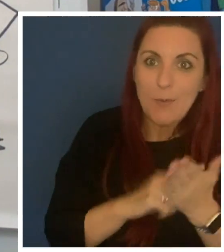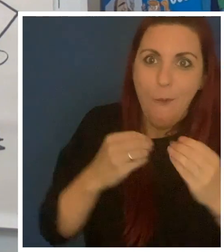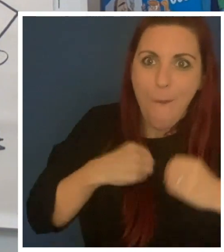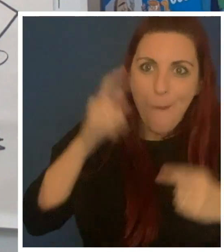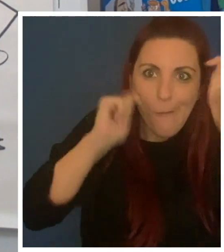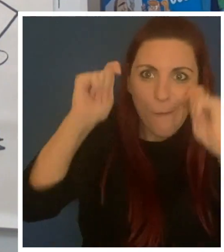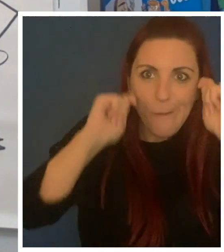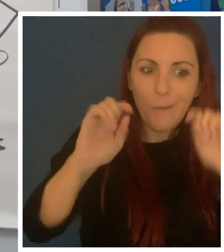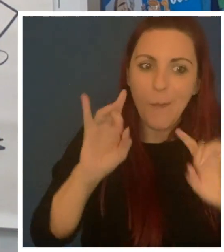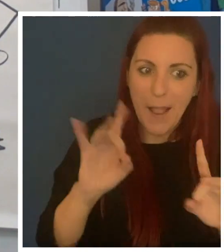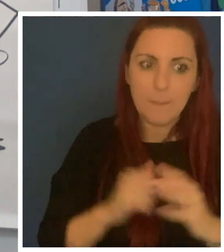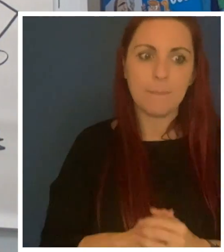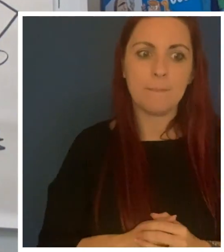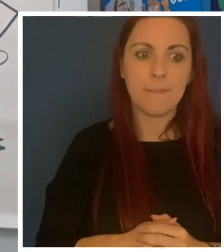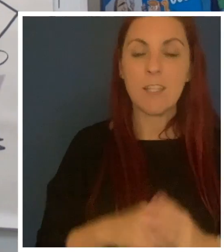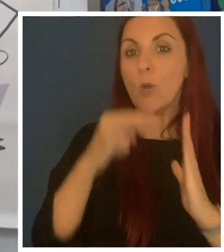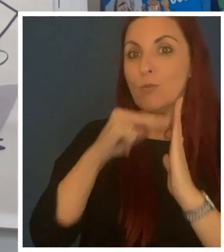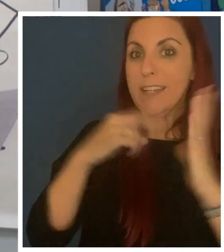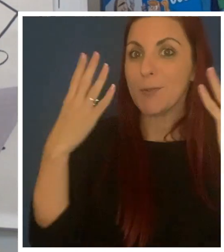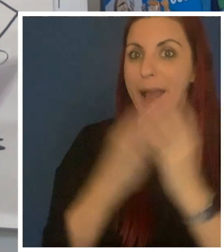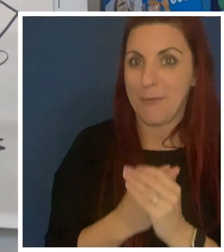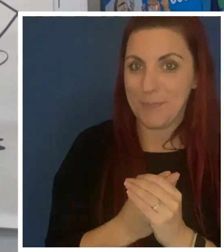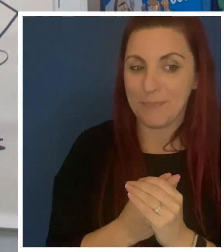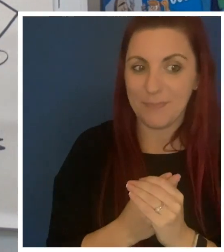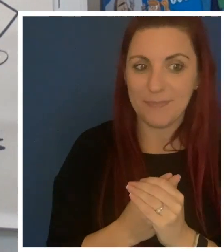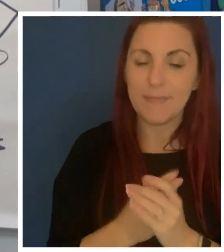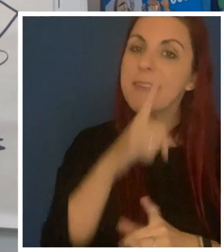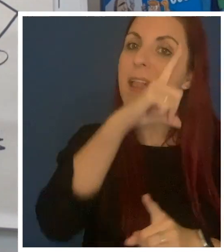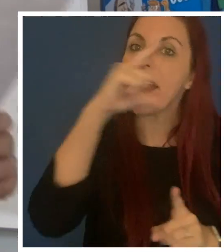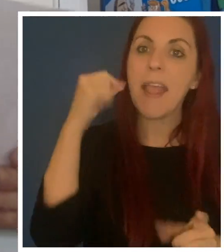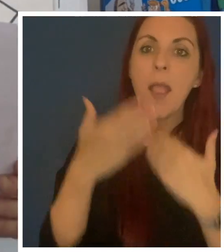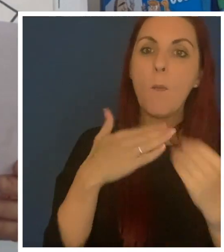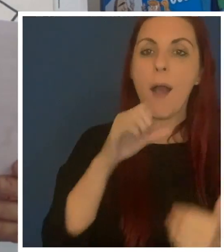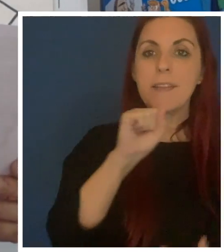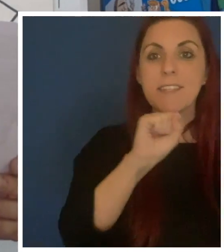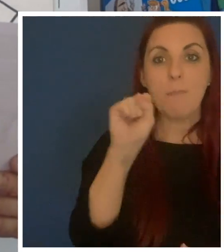So guys we shall read it together. So it's called Sparkie versus Guzzler.